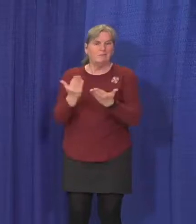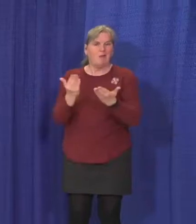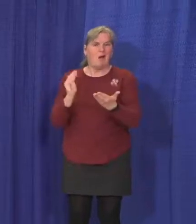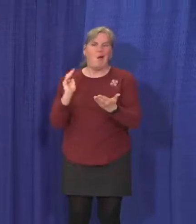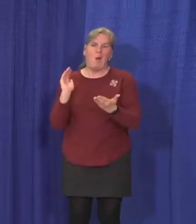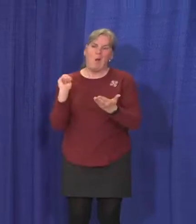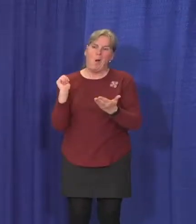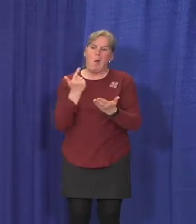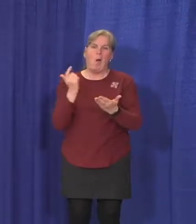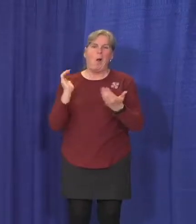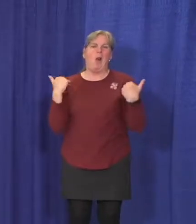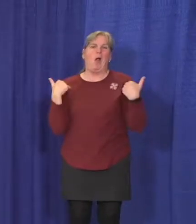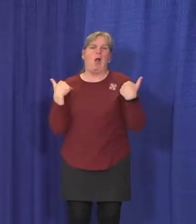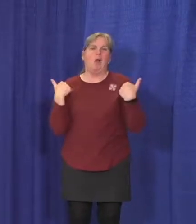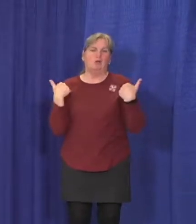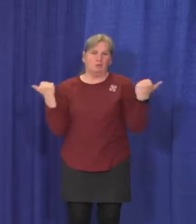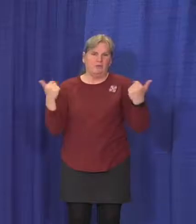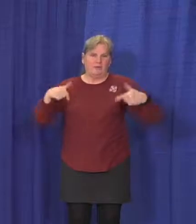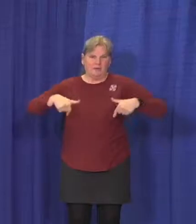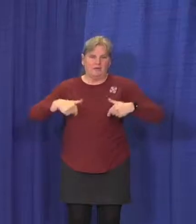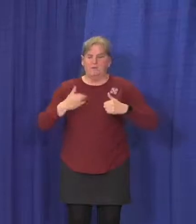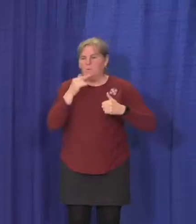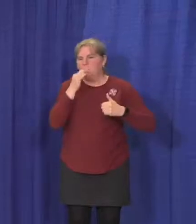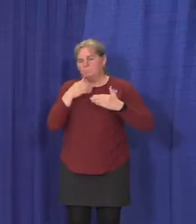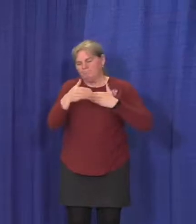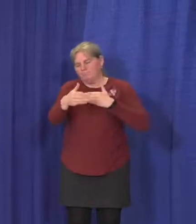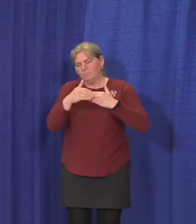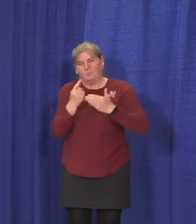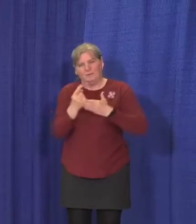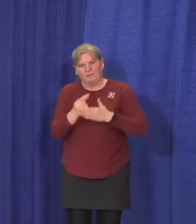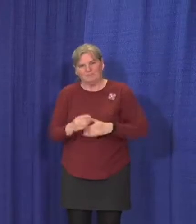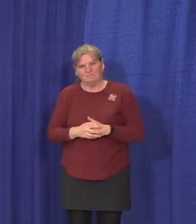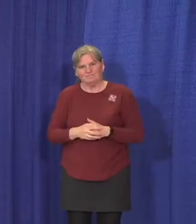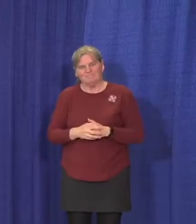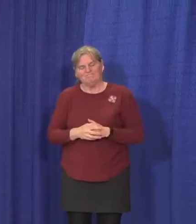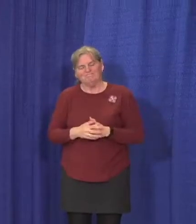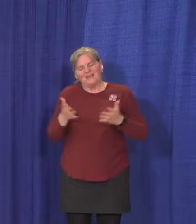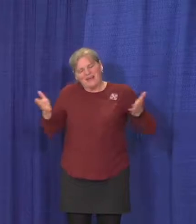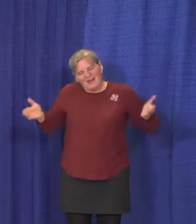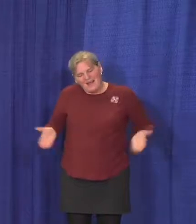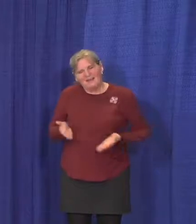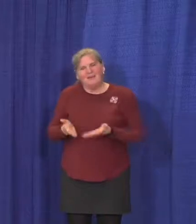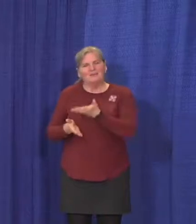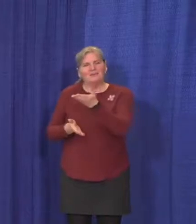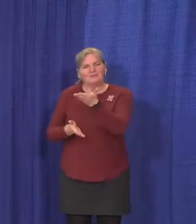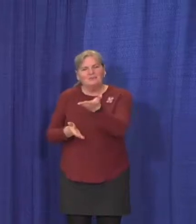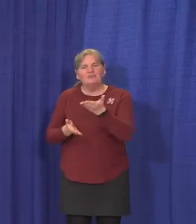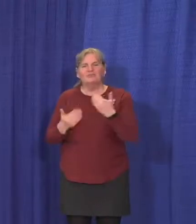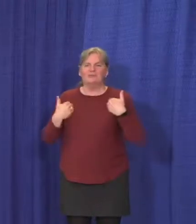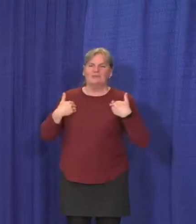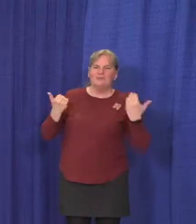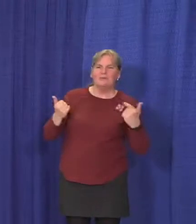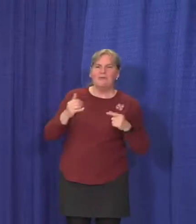vaccine doses to immunize our youth. I'm encouraging all youth and